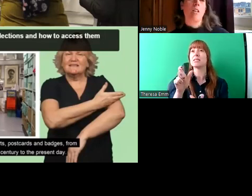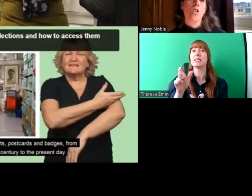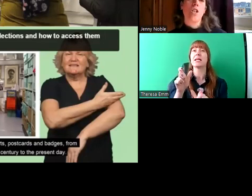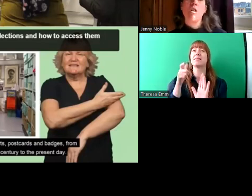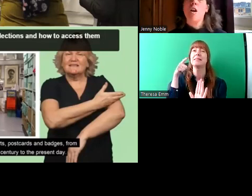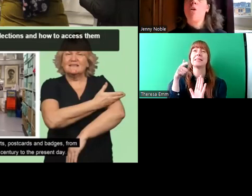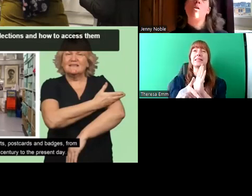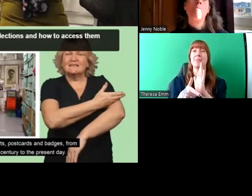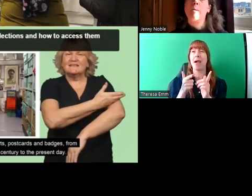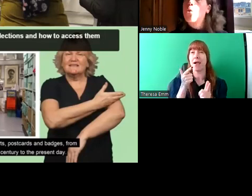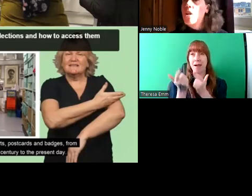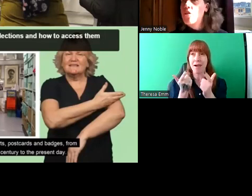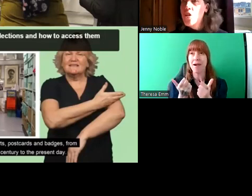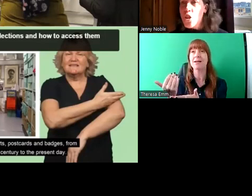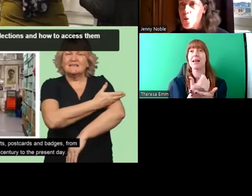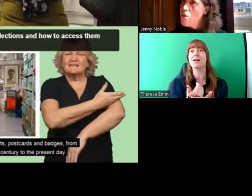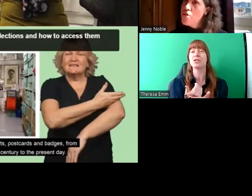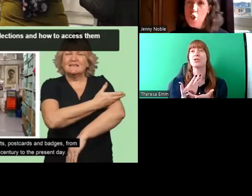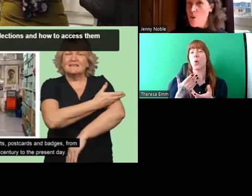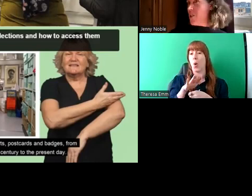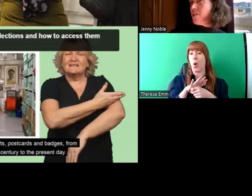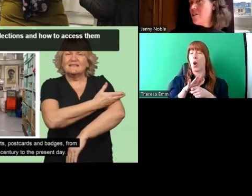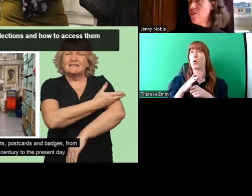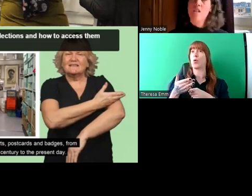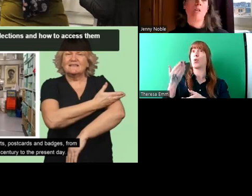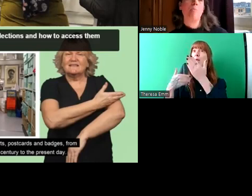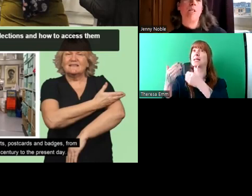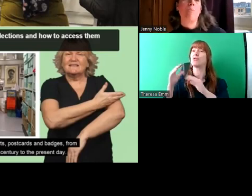collection - or maybe, local history groups, who come for a short visit and look at some specific